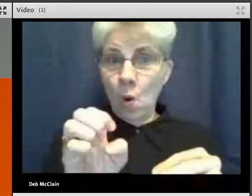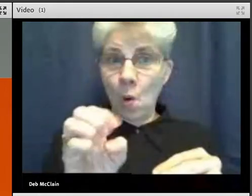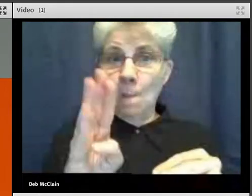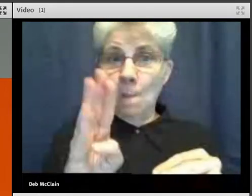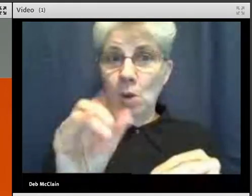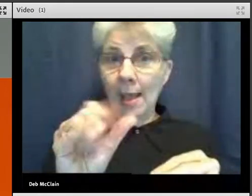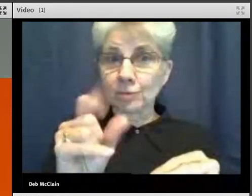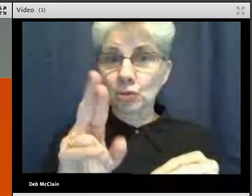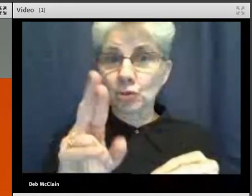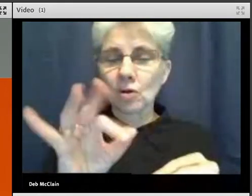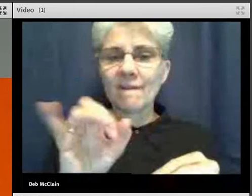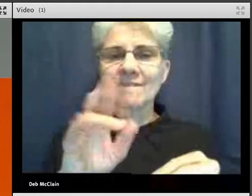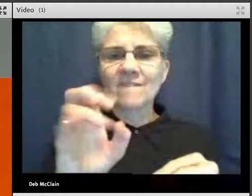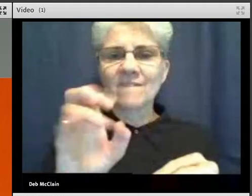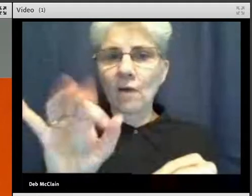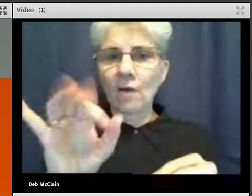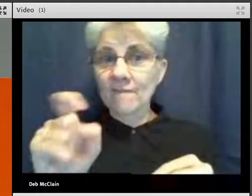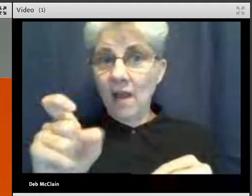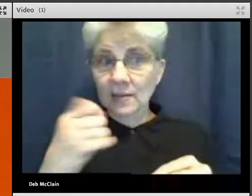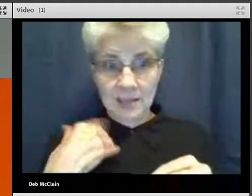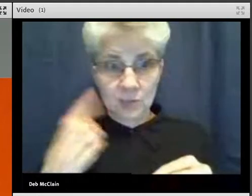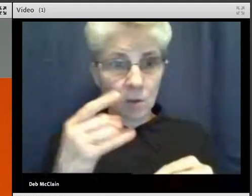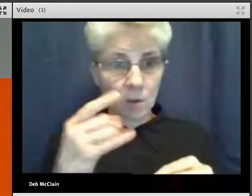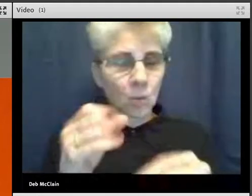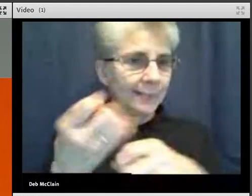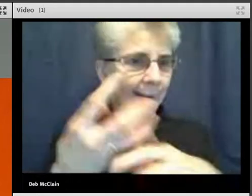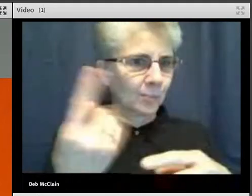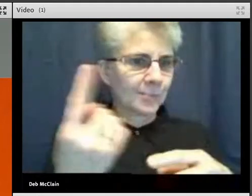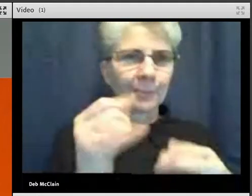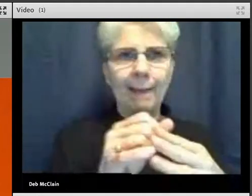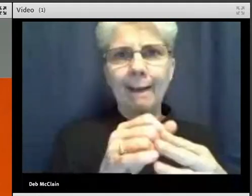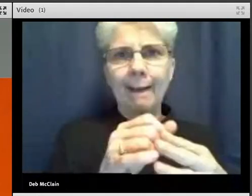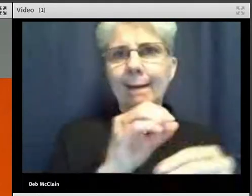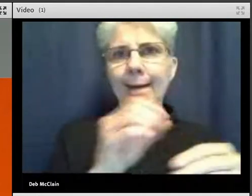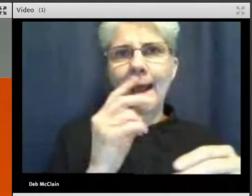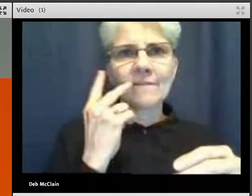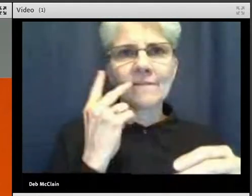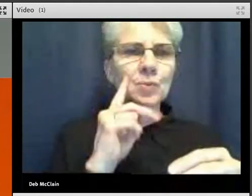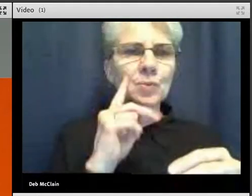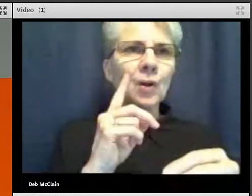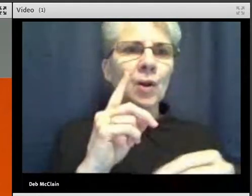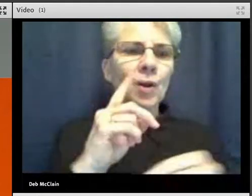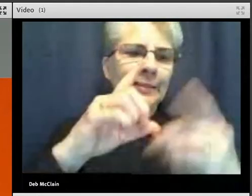It's an add-on for Chrome, your Chrome browser, Firefox has one as well. Or you can download something